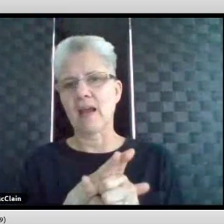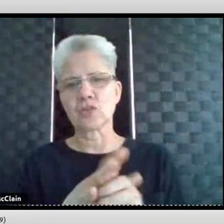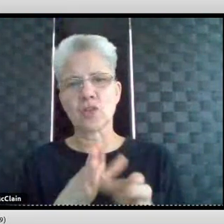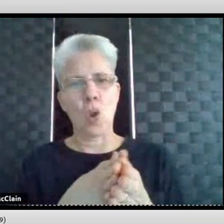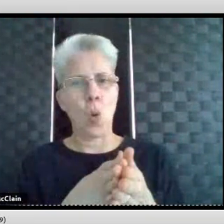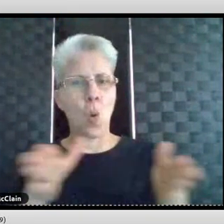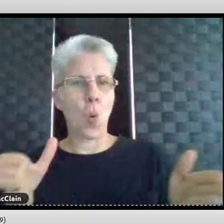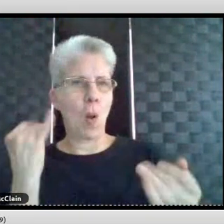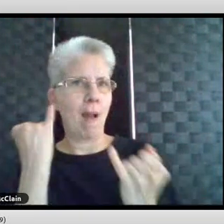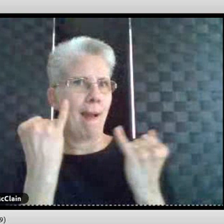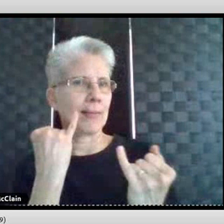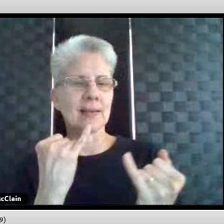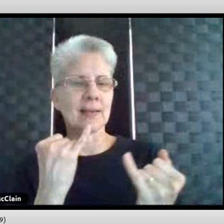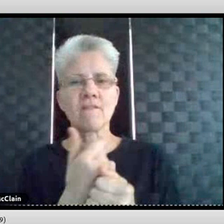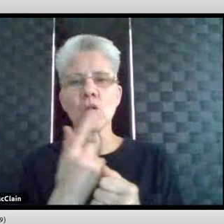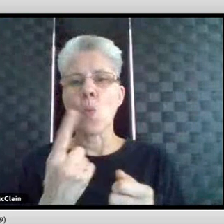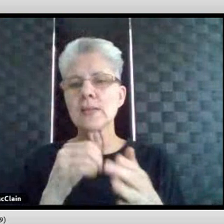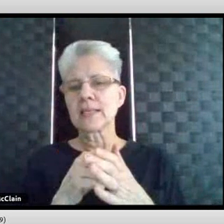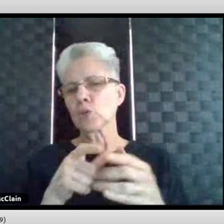Everybody else that's in your tail in different aspects,